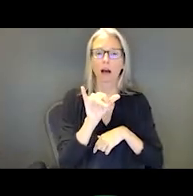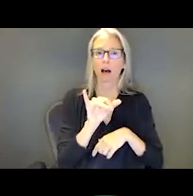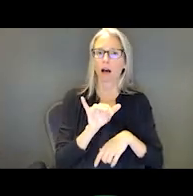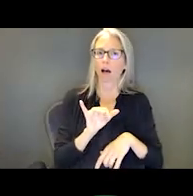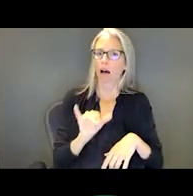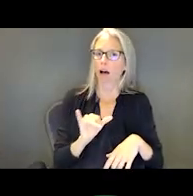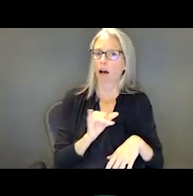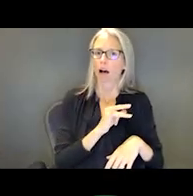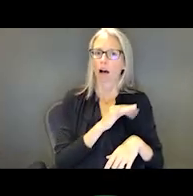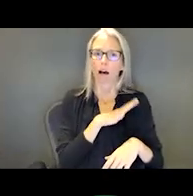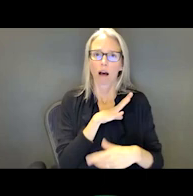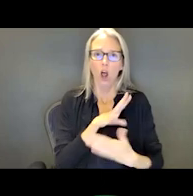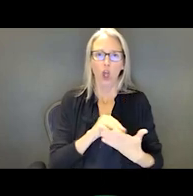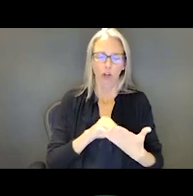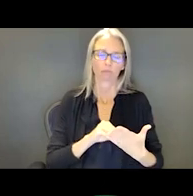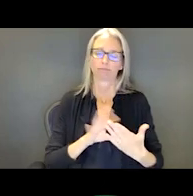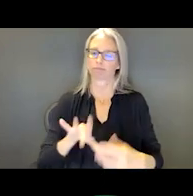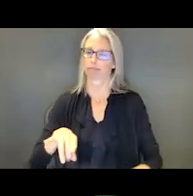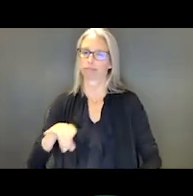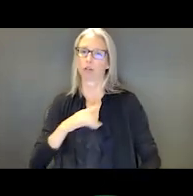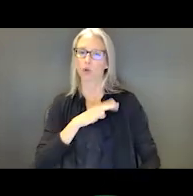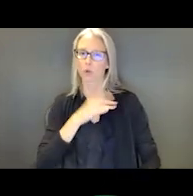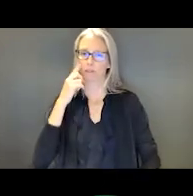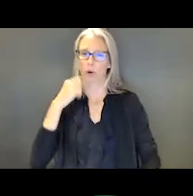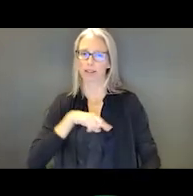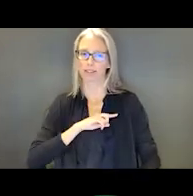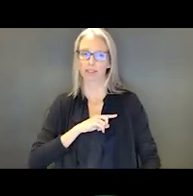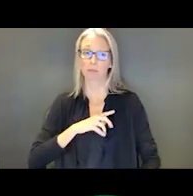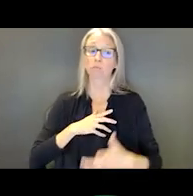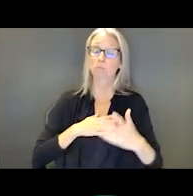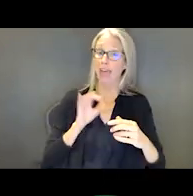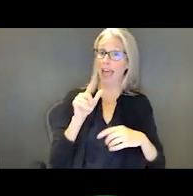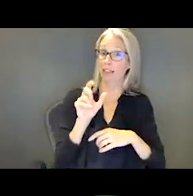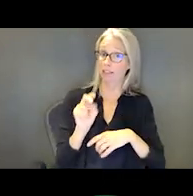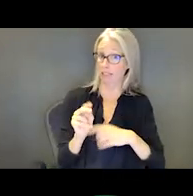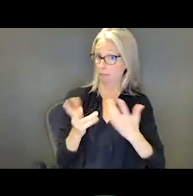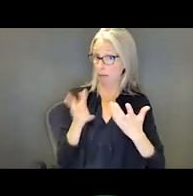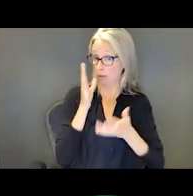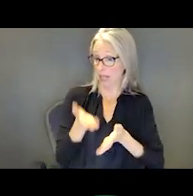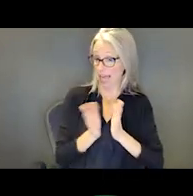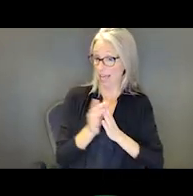about that training and lessons learned and what you do better next time because I think that could be a really helpful.